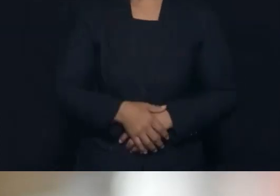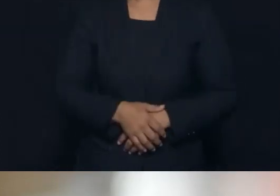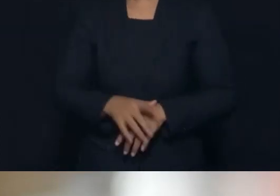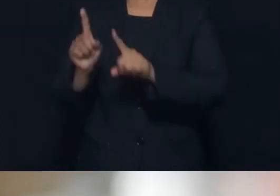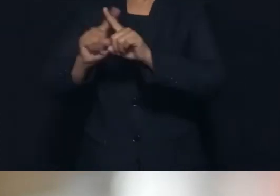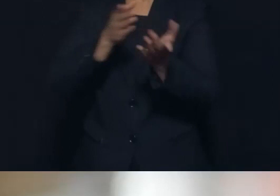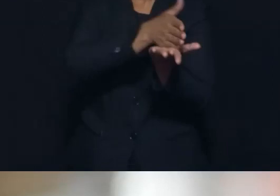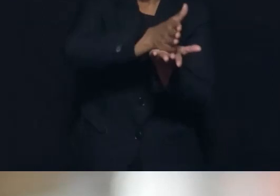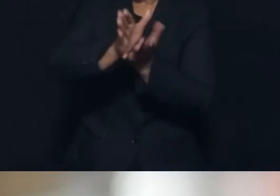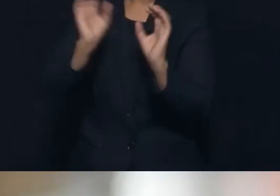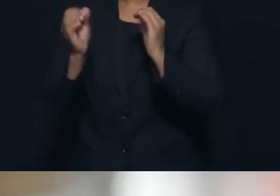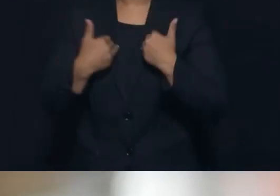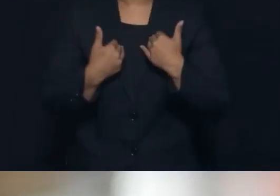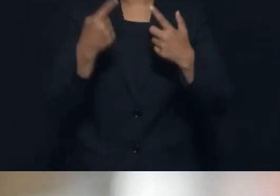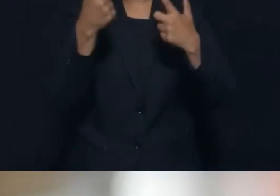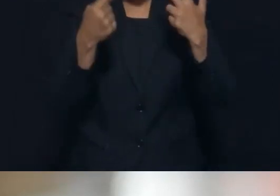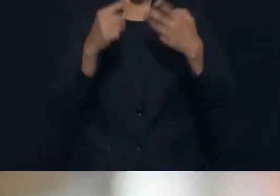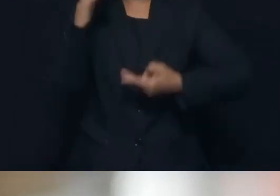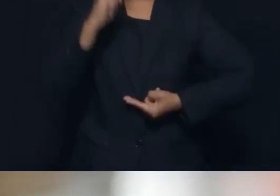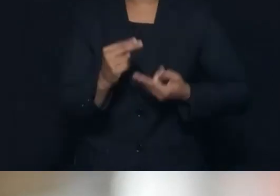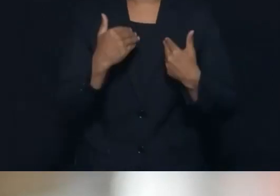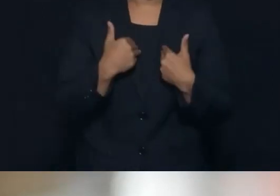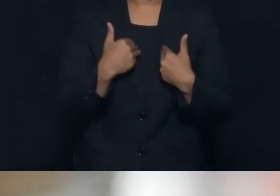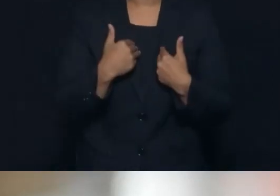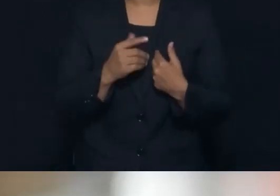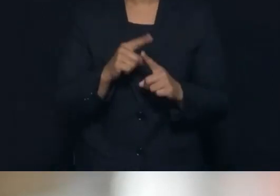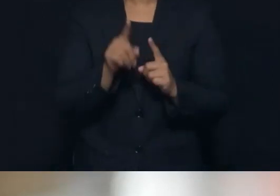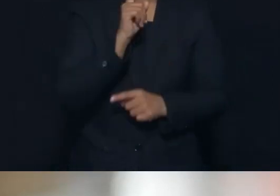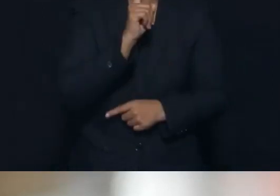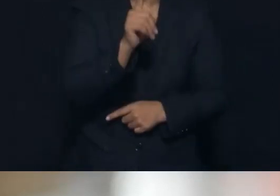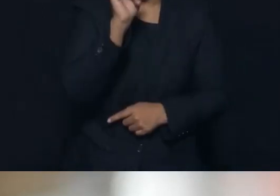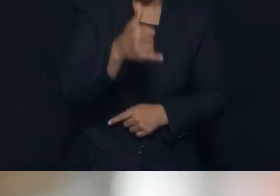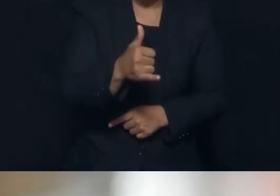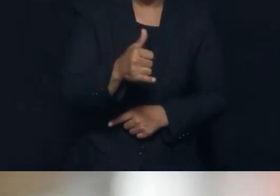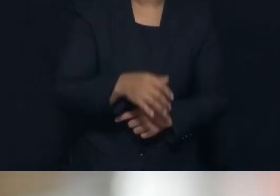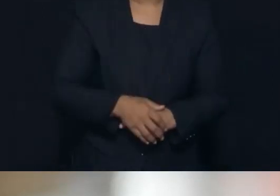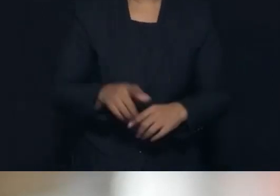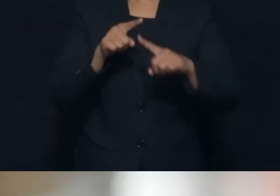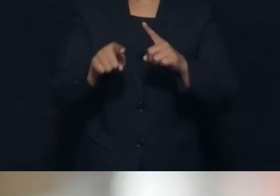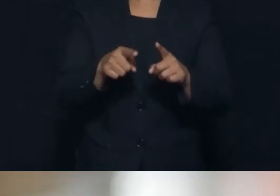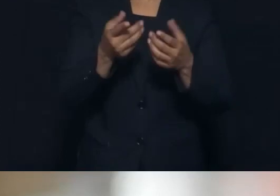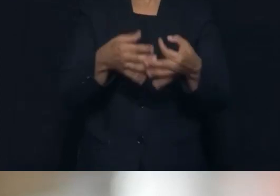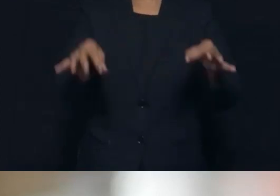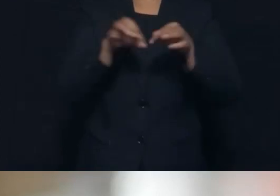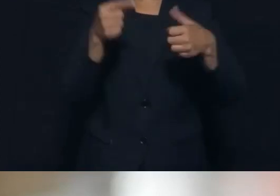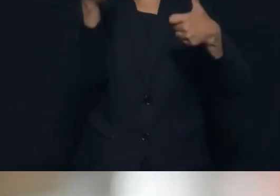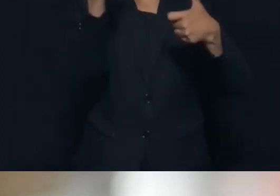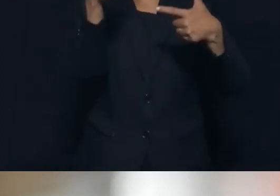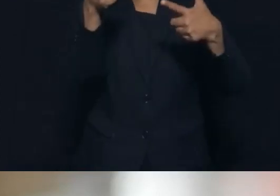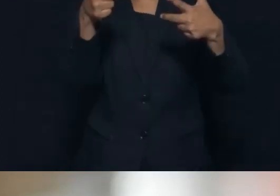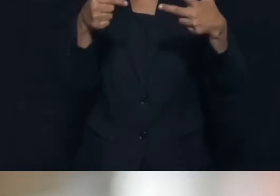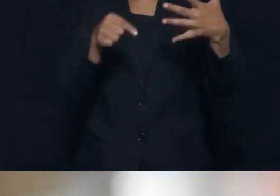voting, remote voting and also we have to bring accessibility in this.